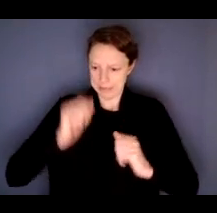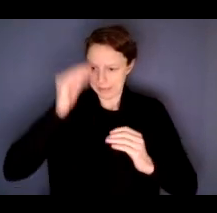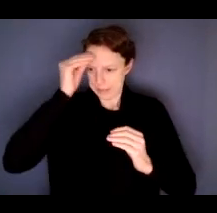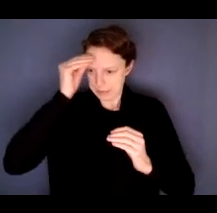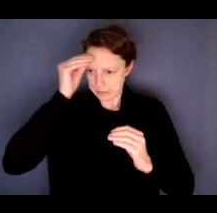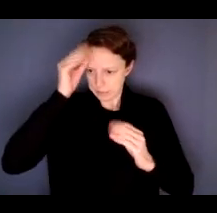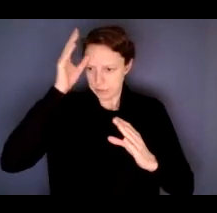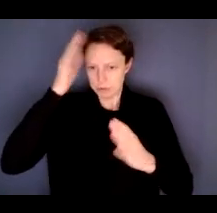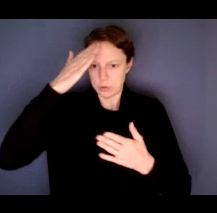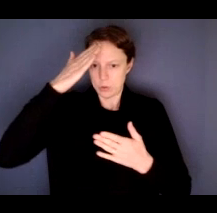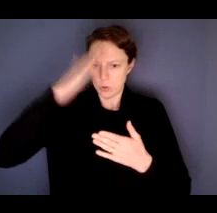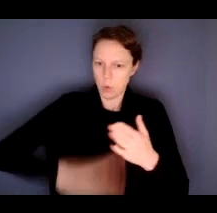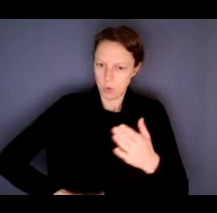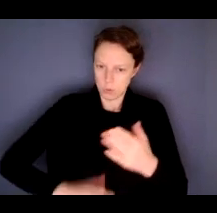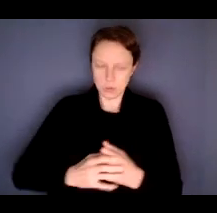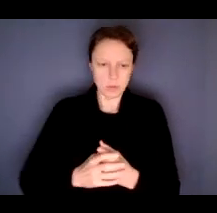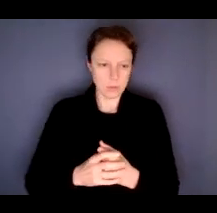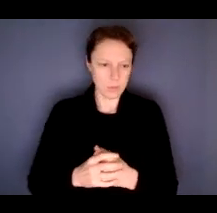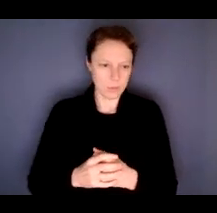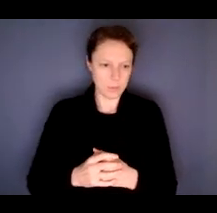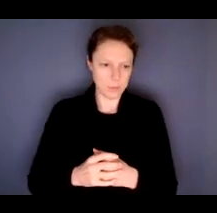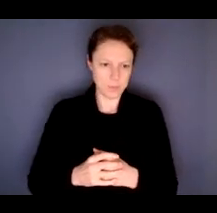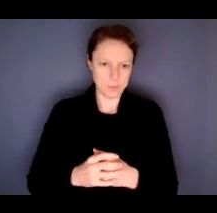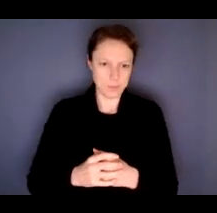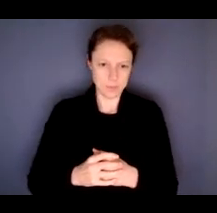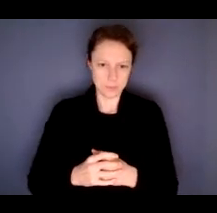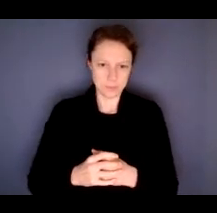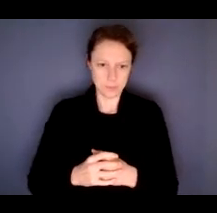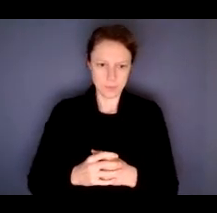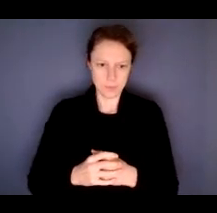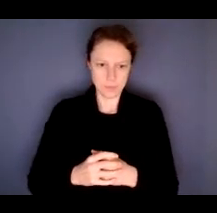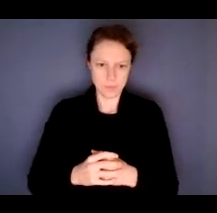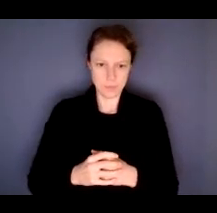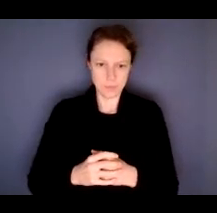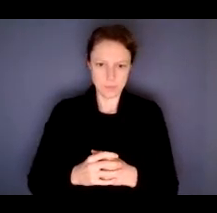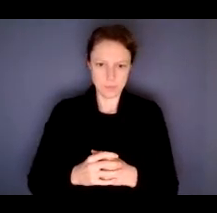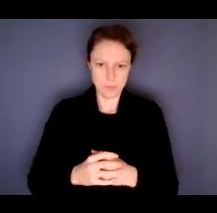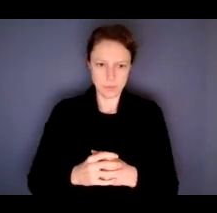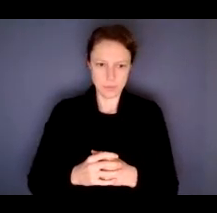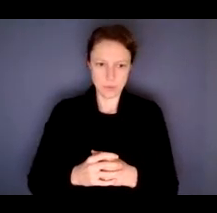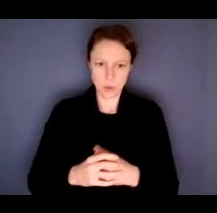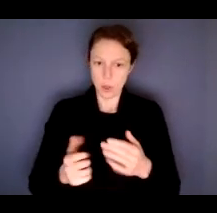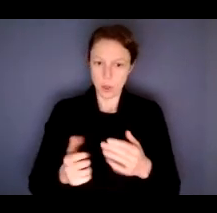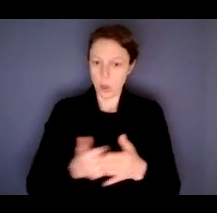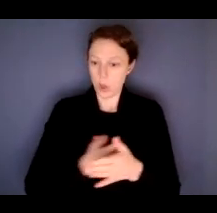to that panel discussion. Now, generally Legal Practitioners acting for respondents and other